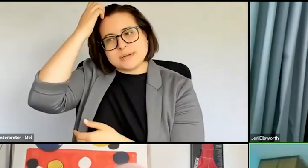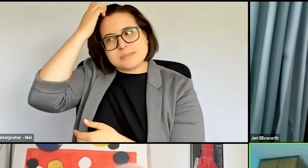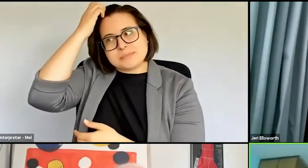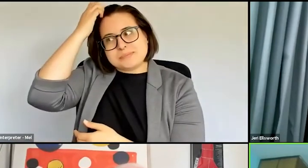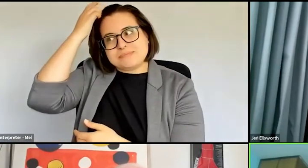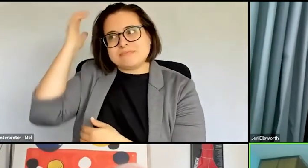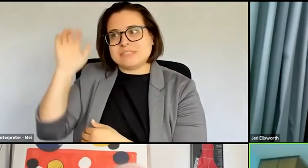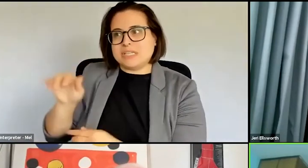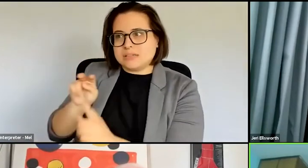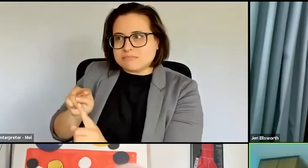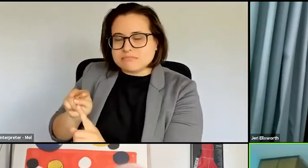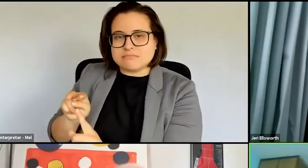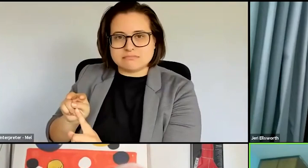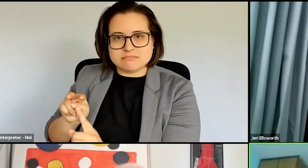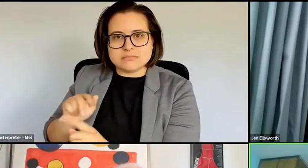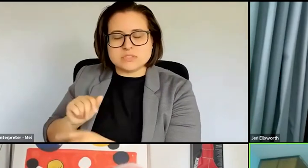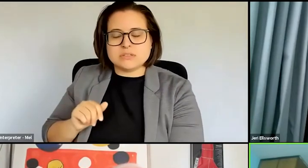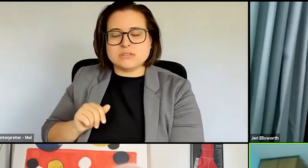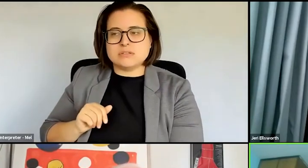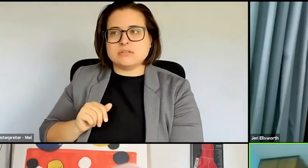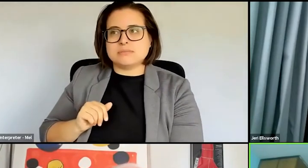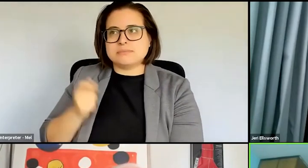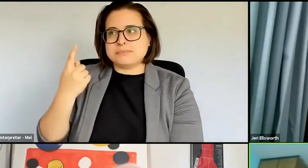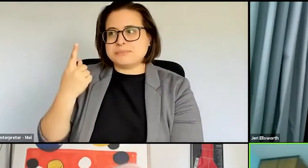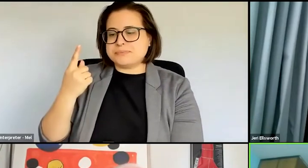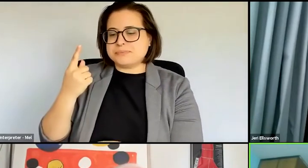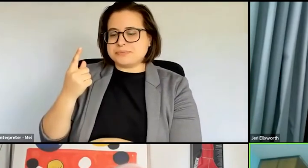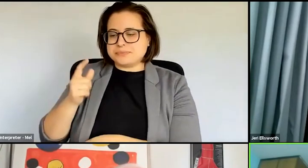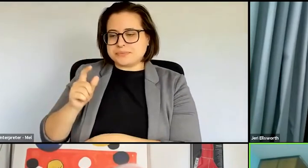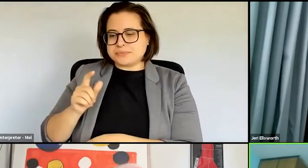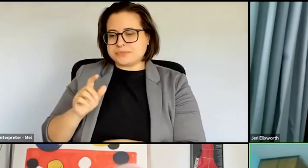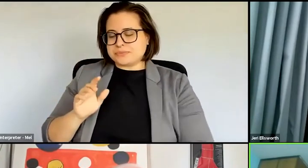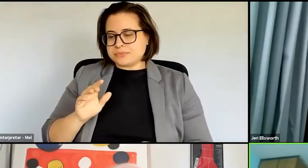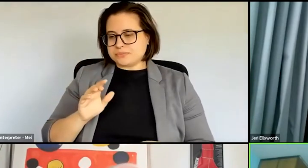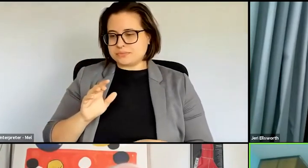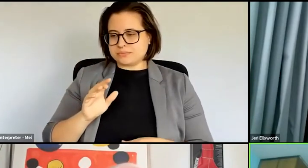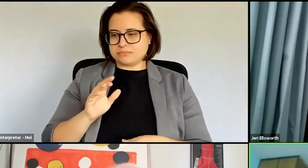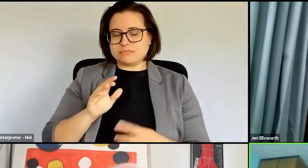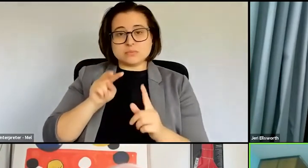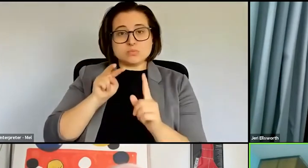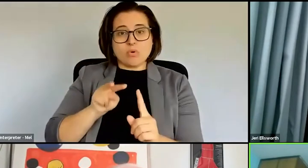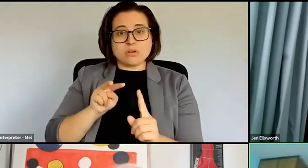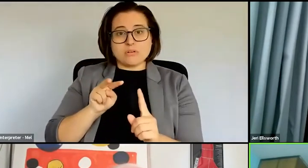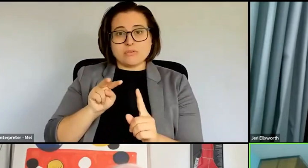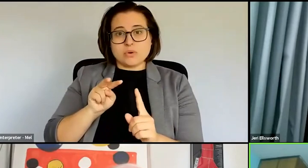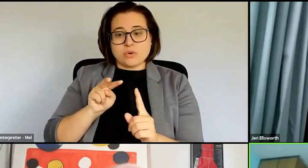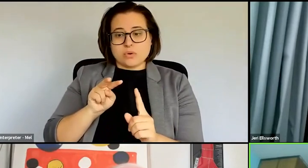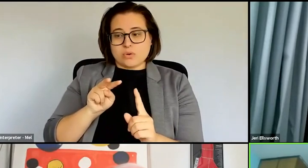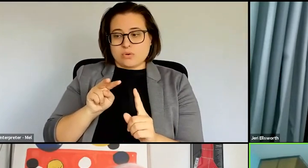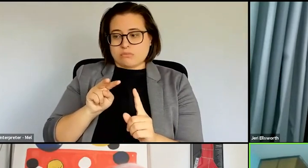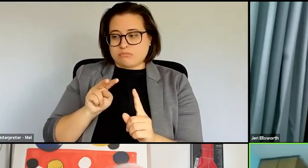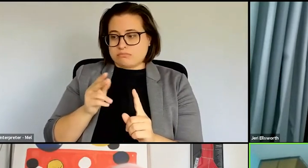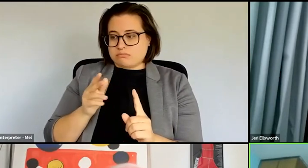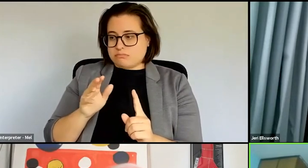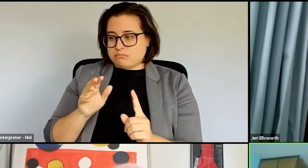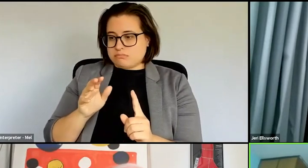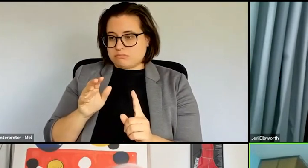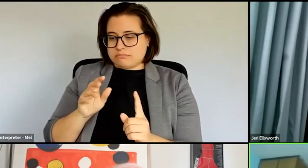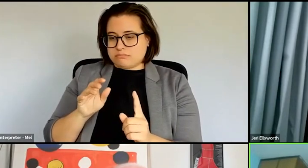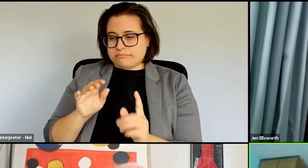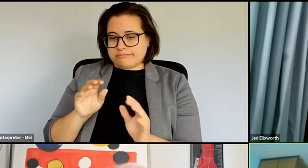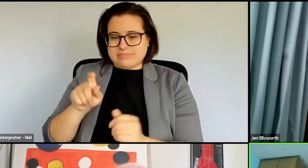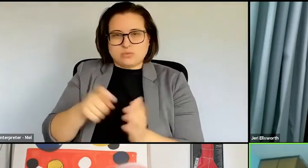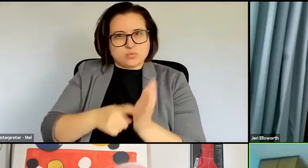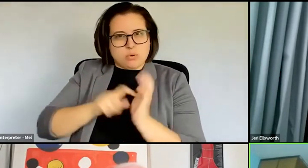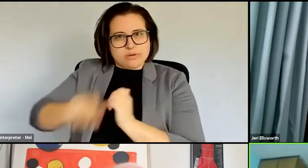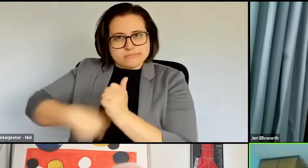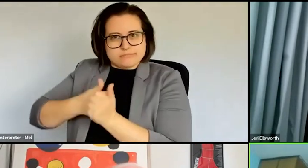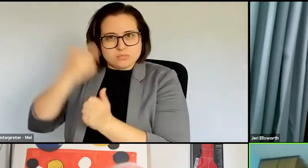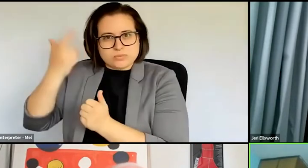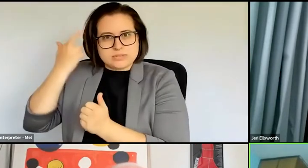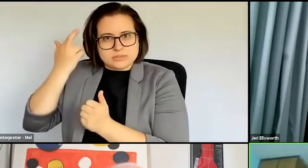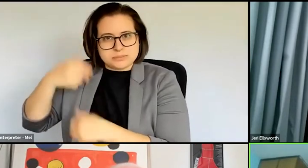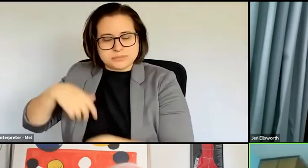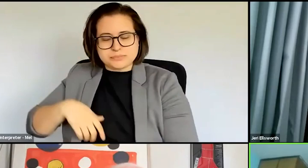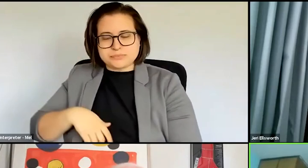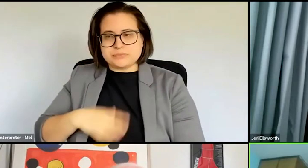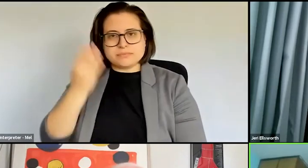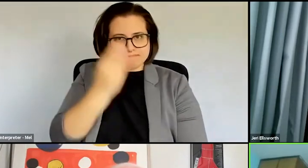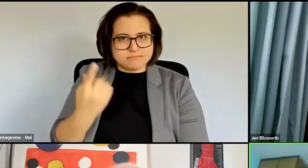of view. Point of view without a reason is just arrogance, and one thing that I don't like in the